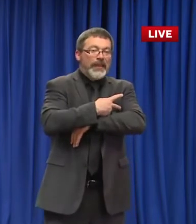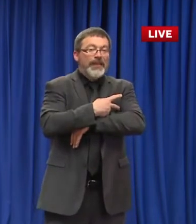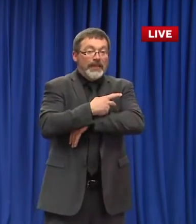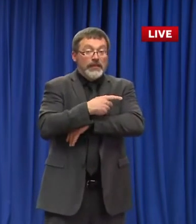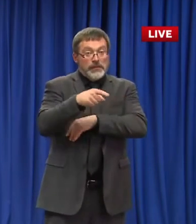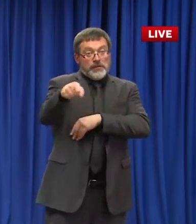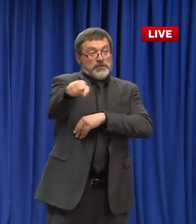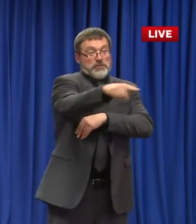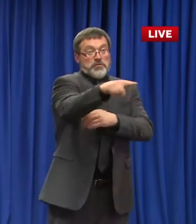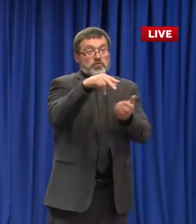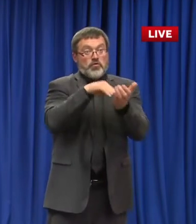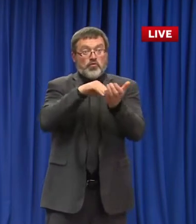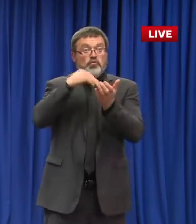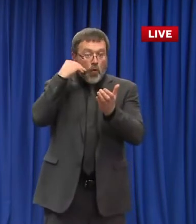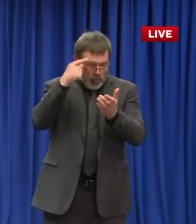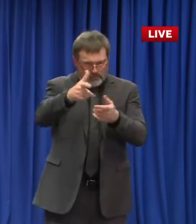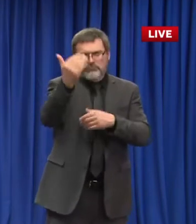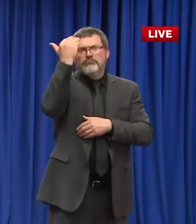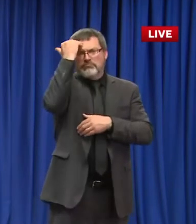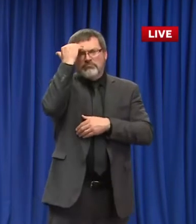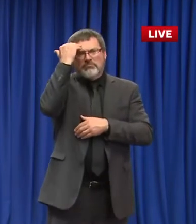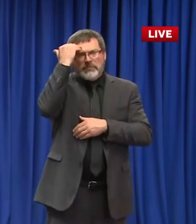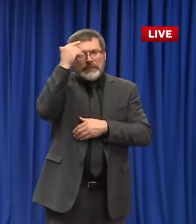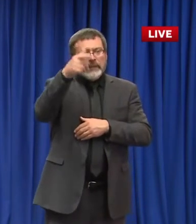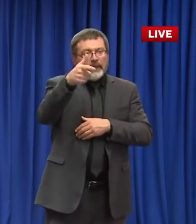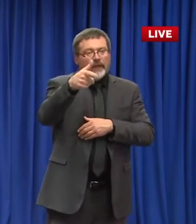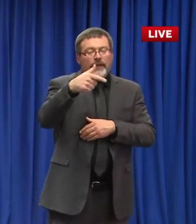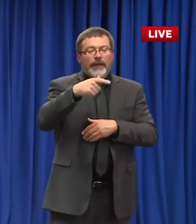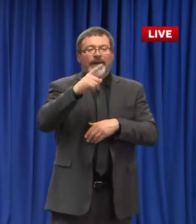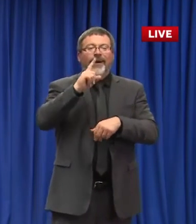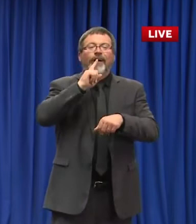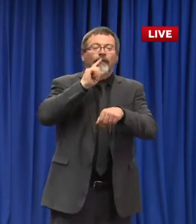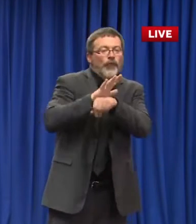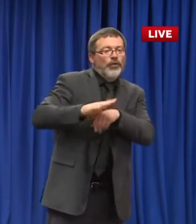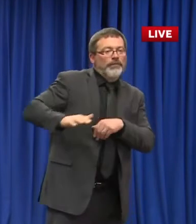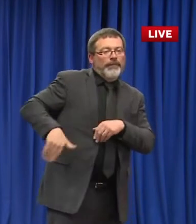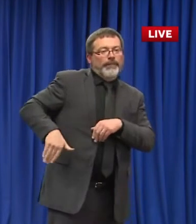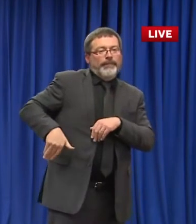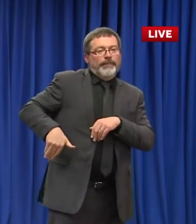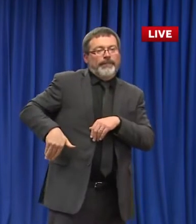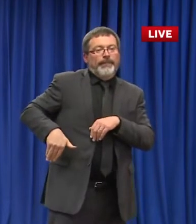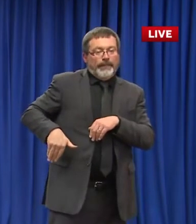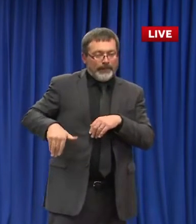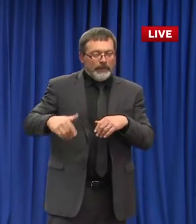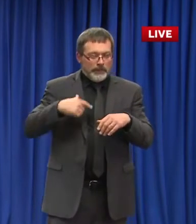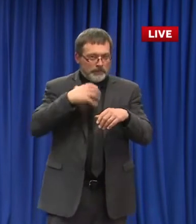COUNTS FOR A DAY OR TWO AFTER THE FACILITY RECEIVES IT BECAUSE WE NEED TO DO THAT CONTACT INVESTIGATION.